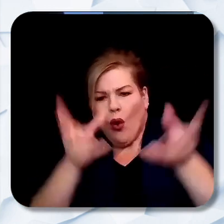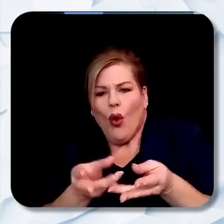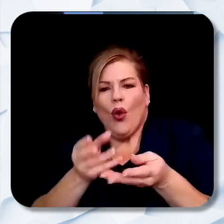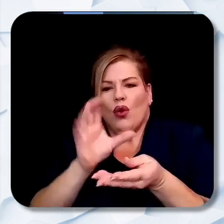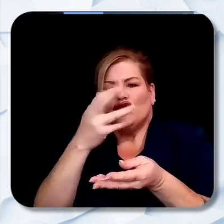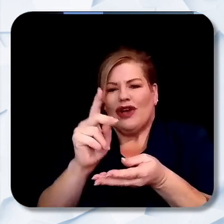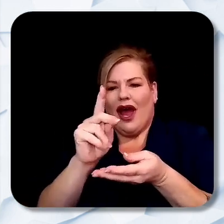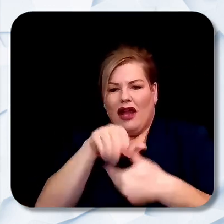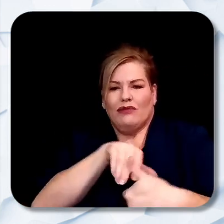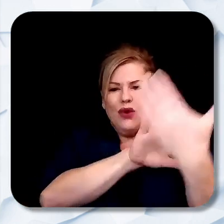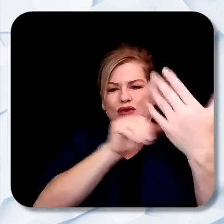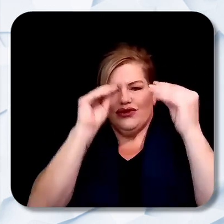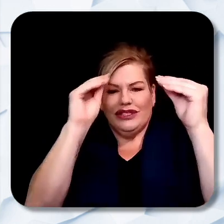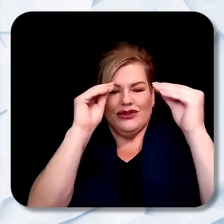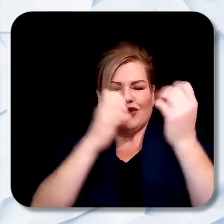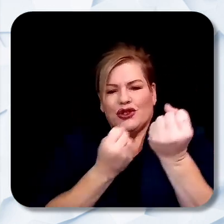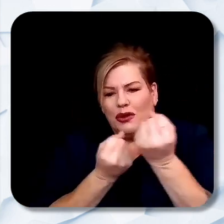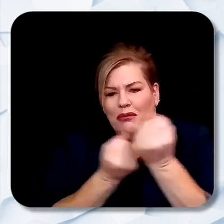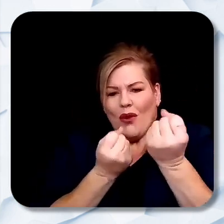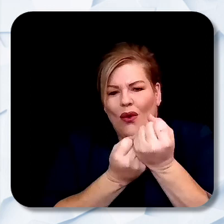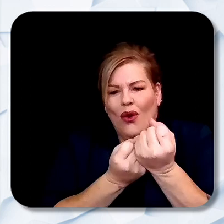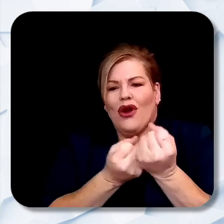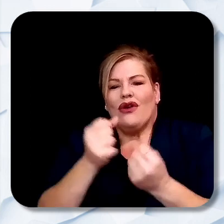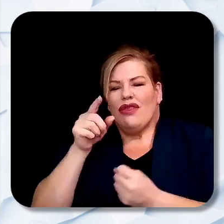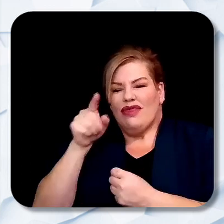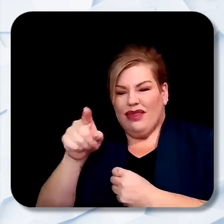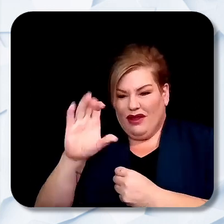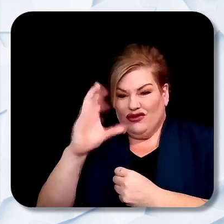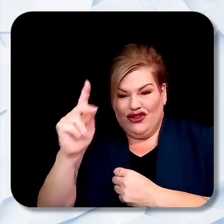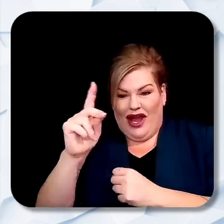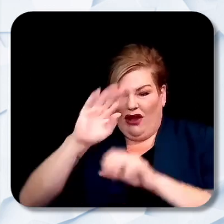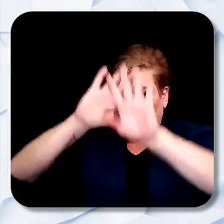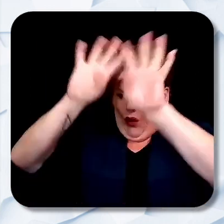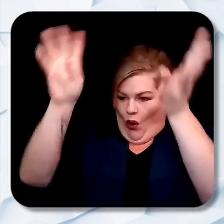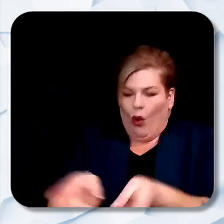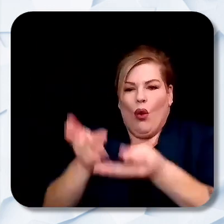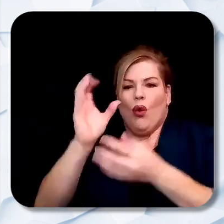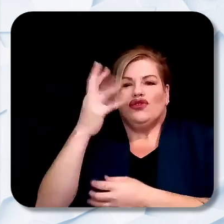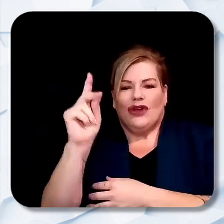supports that meet the needs of the whole child. It's also part of the California multi-tier